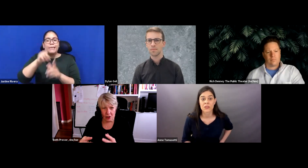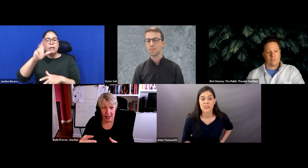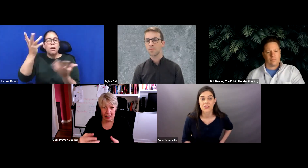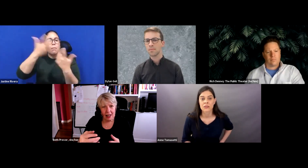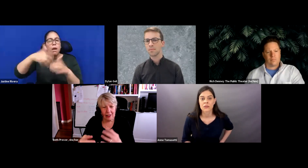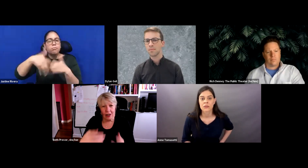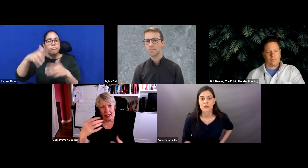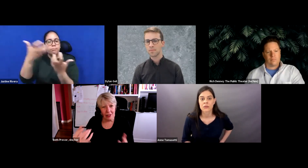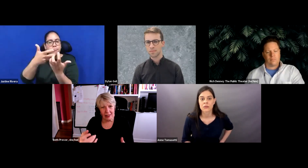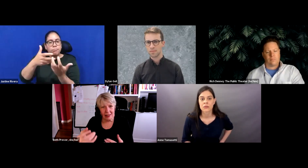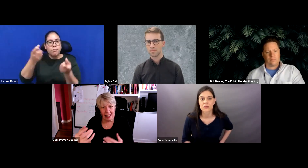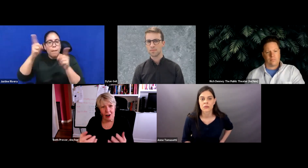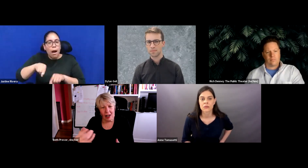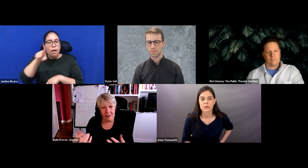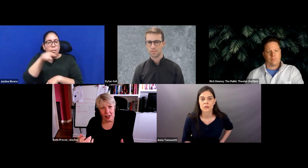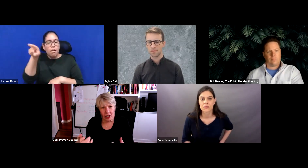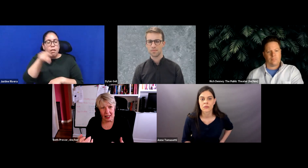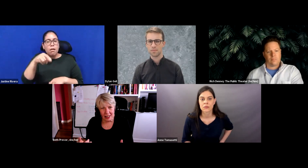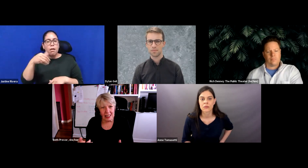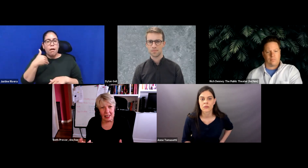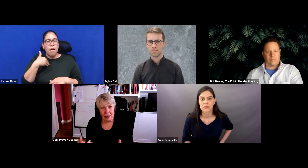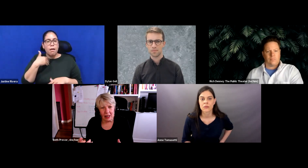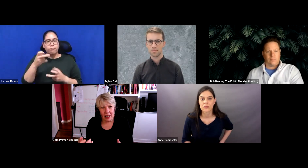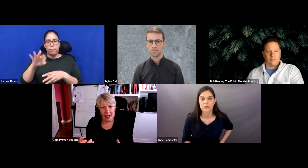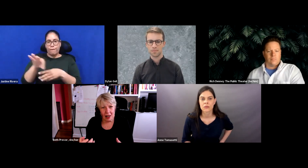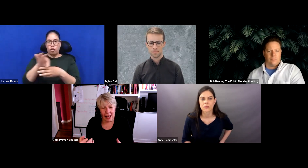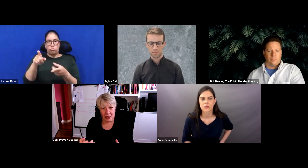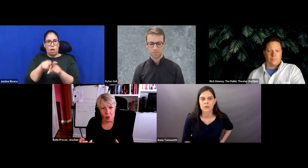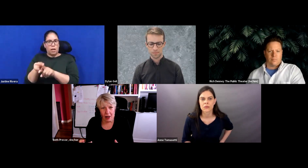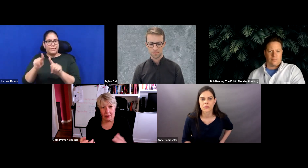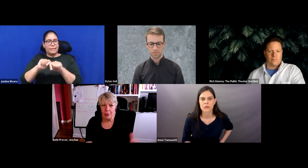so that they are kind of functioning as a team, as one,